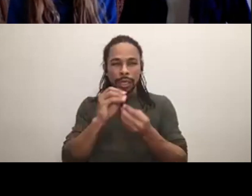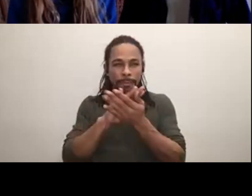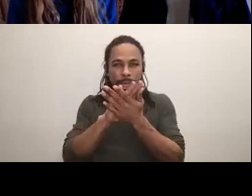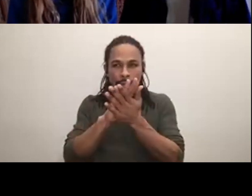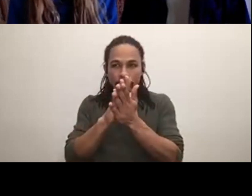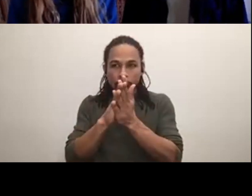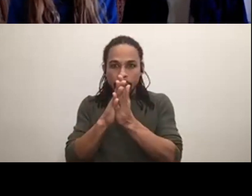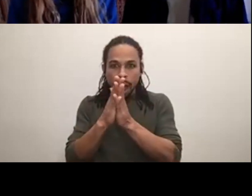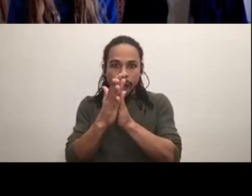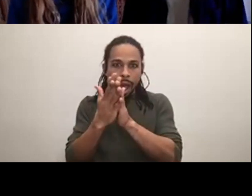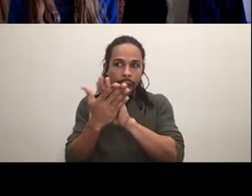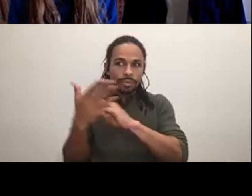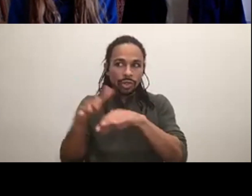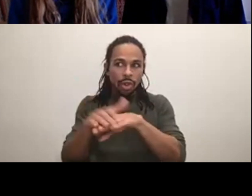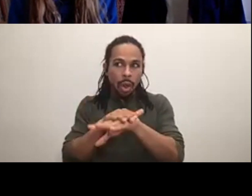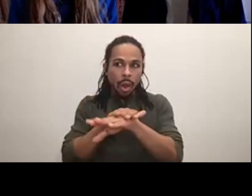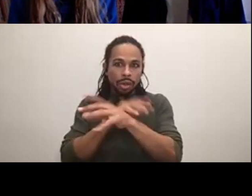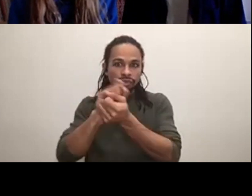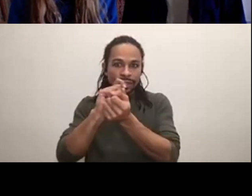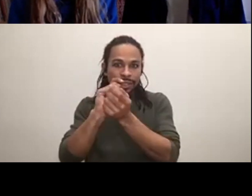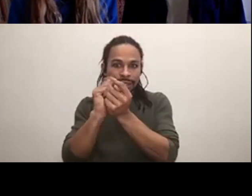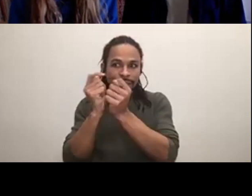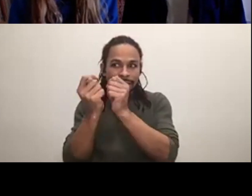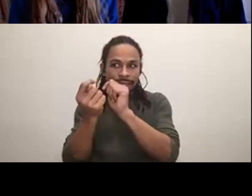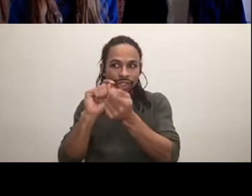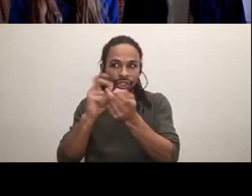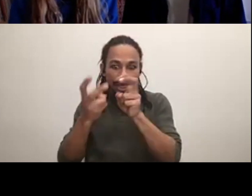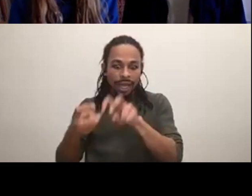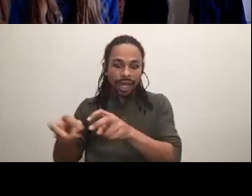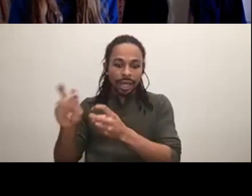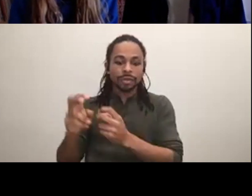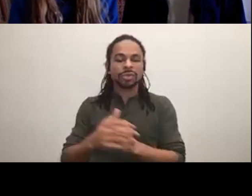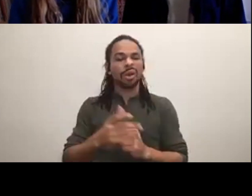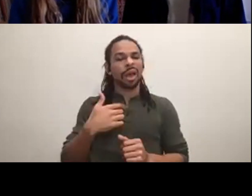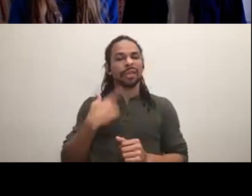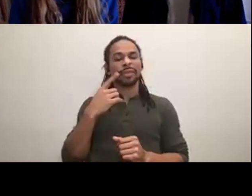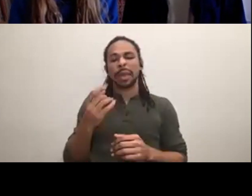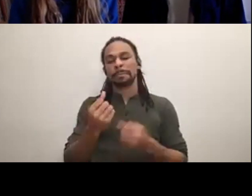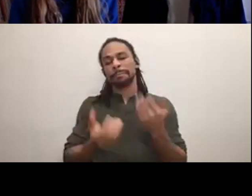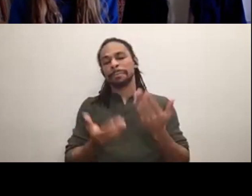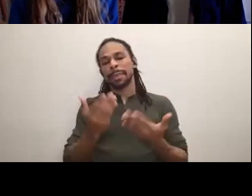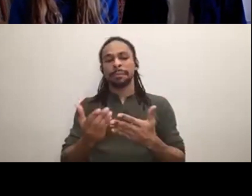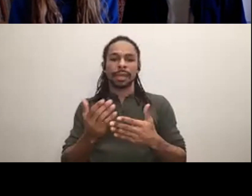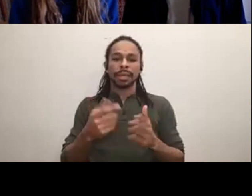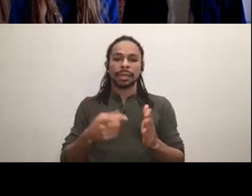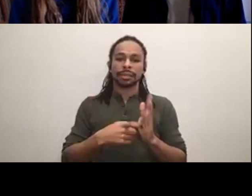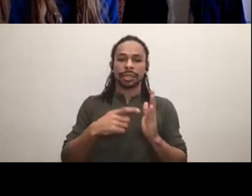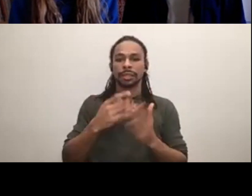also think is a really fun area of image description. A fun world of image description to explore.